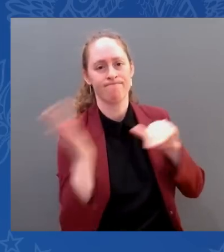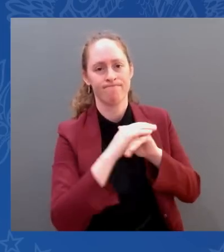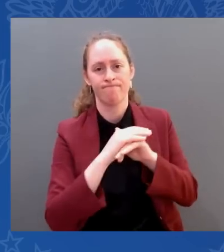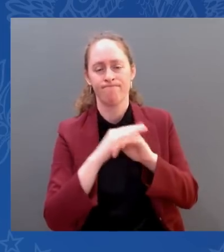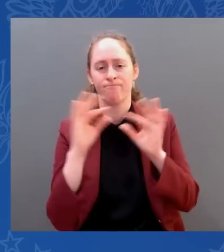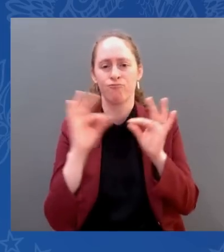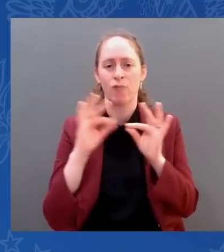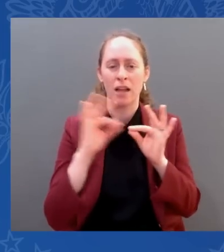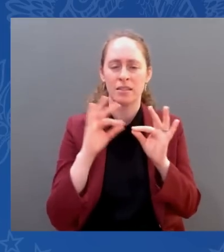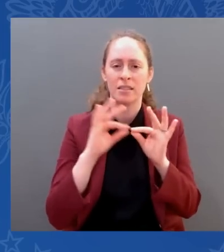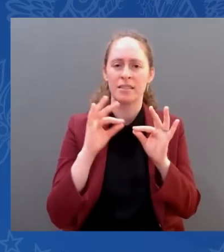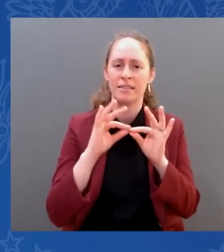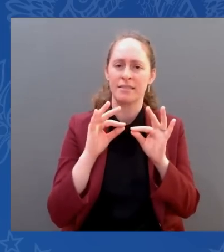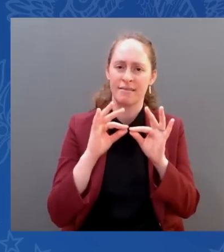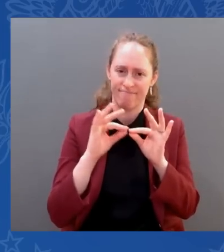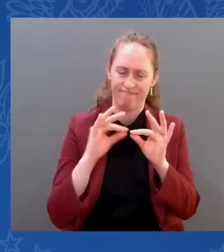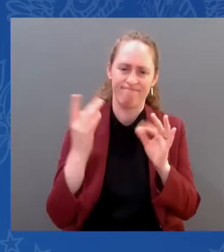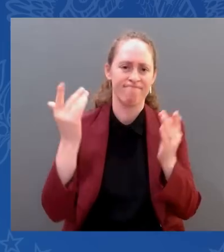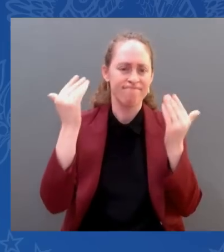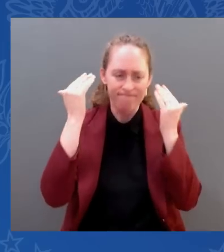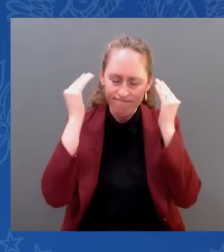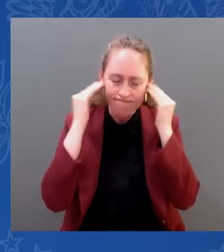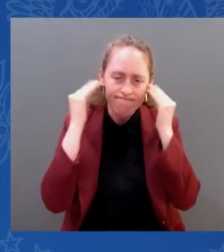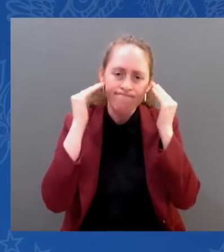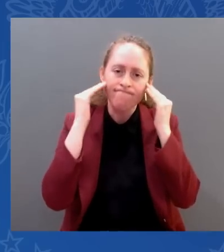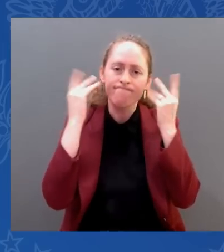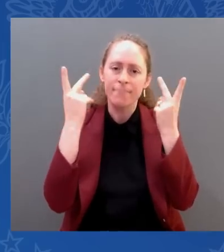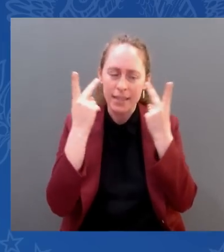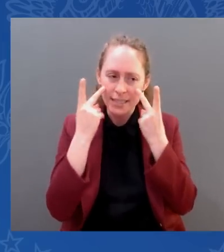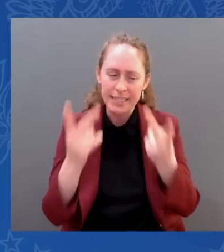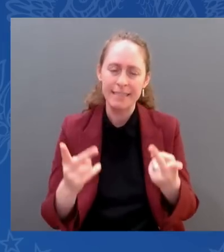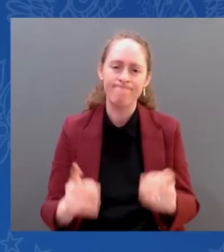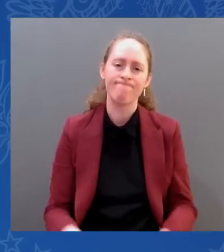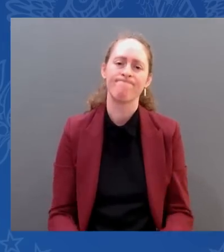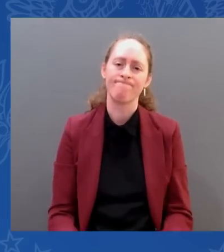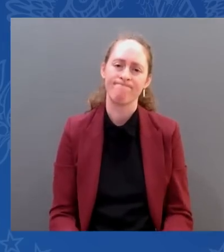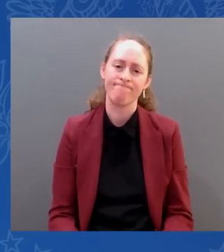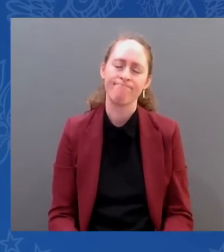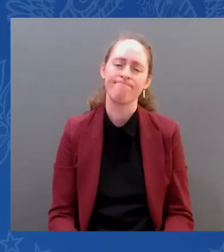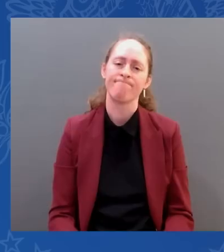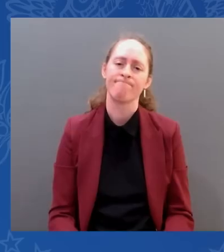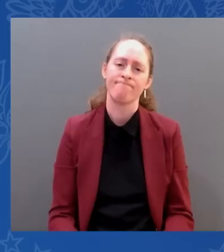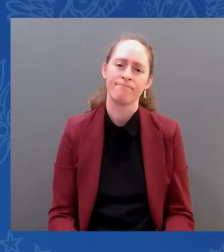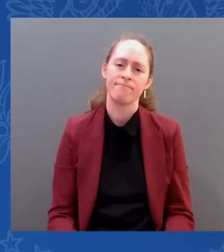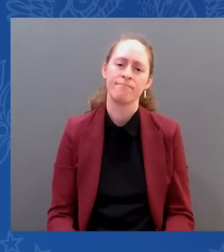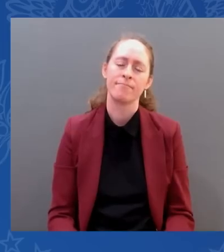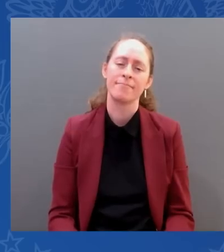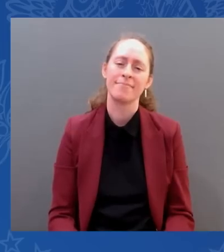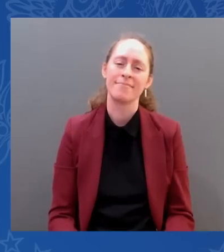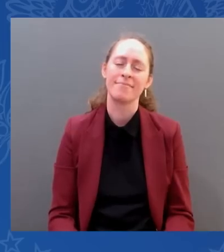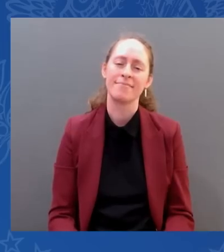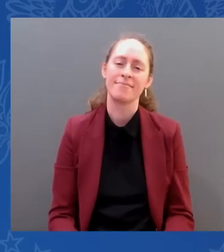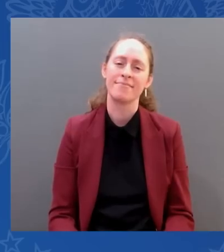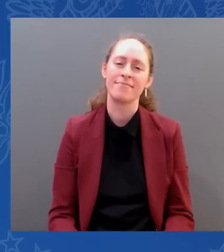Inflation, outside of energy and food -- what the economists call "core inflation" -- moderated the last two months.